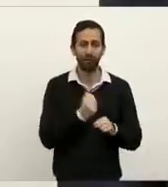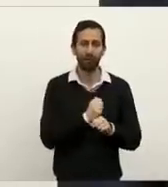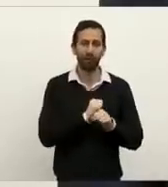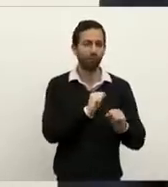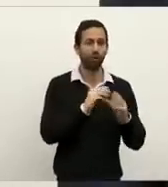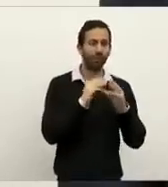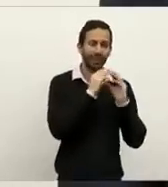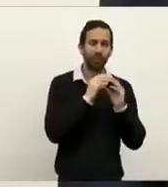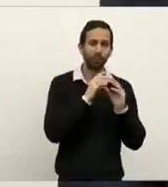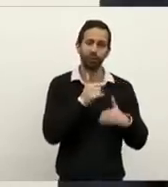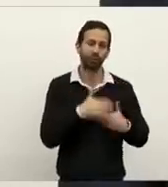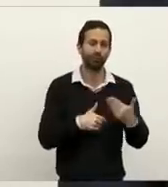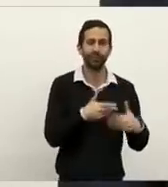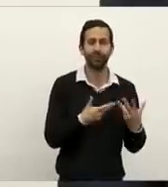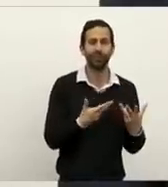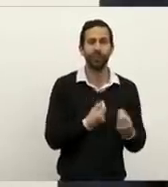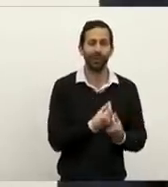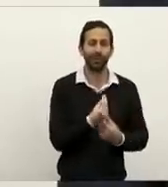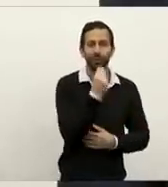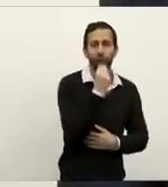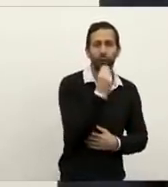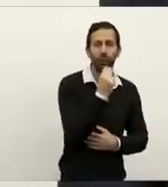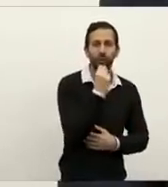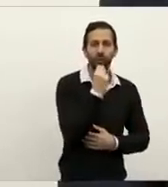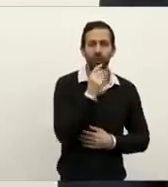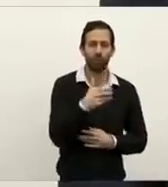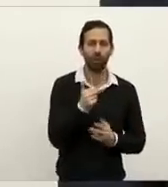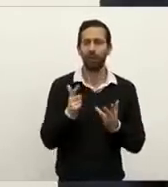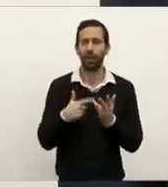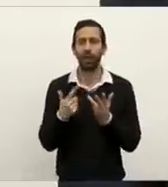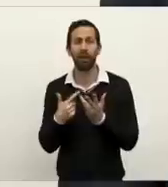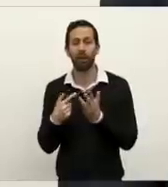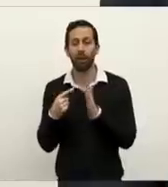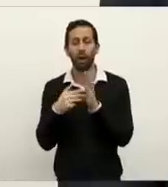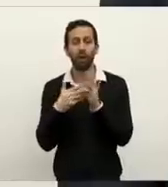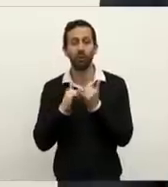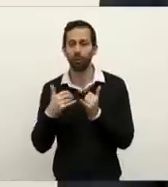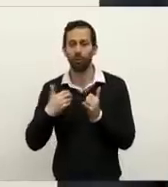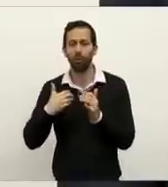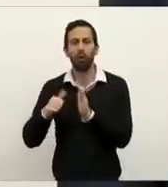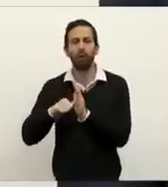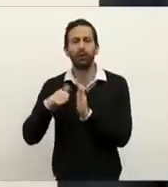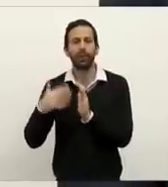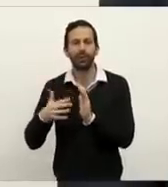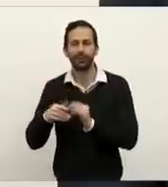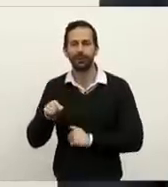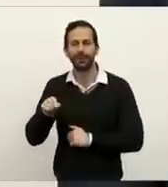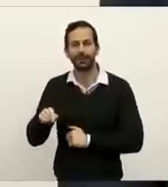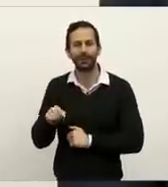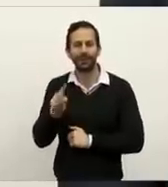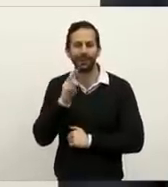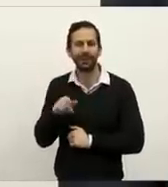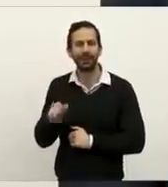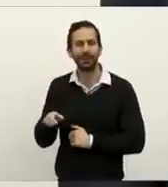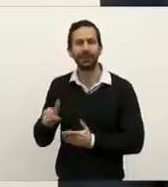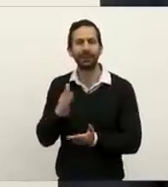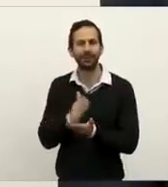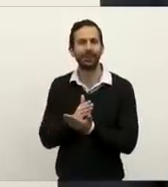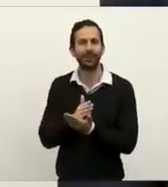and get on with having some food. But then there are other items which are more expensive. And yes, we would see them as definitely an investment.